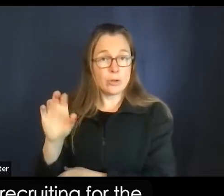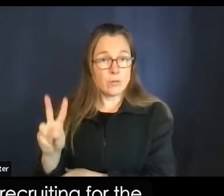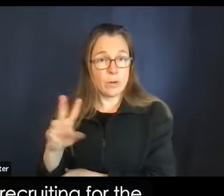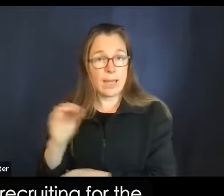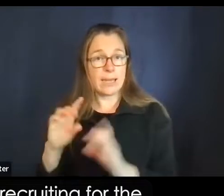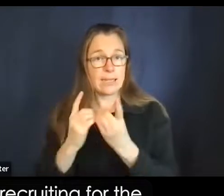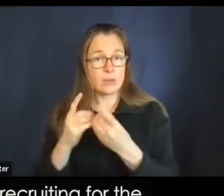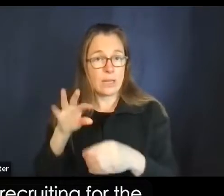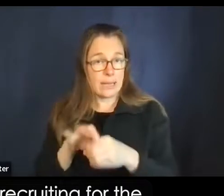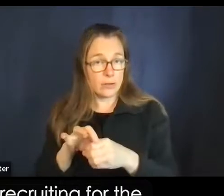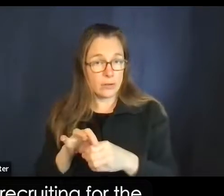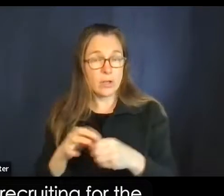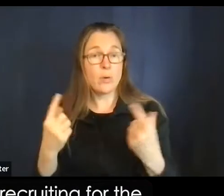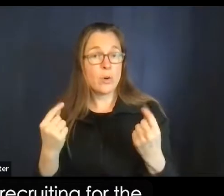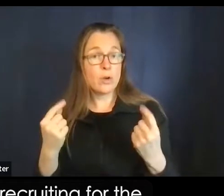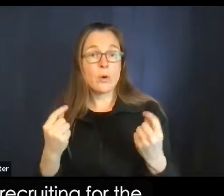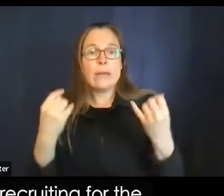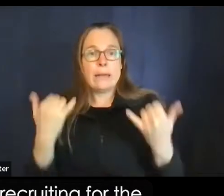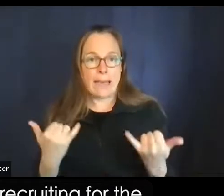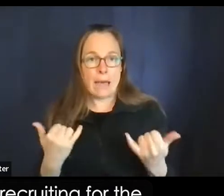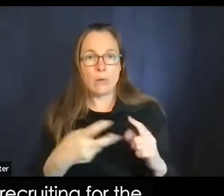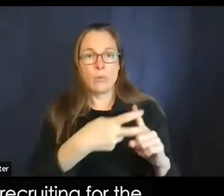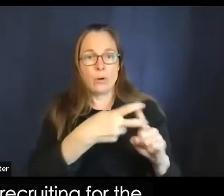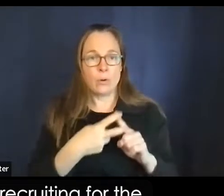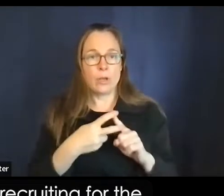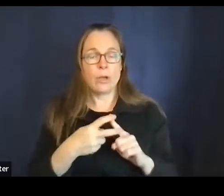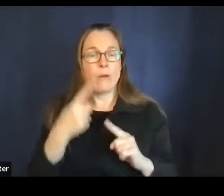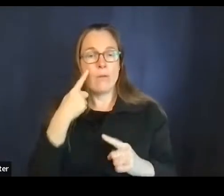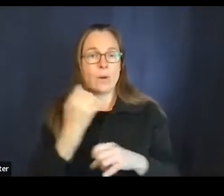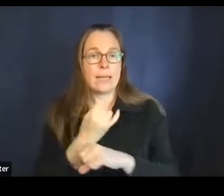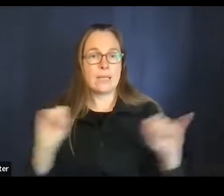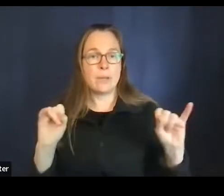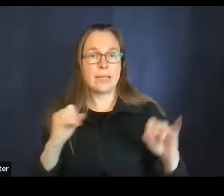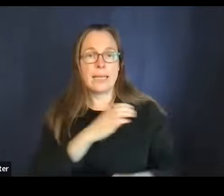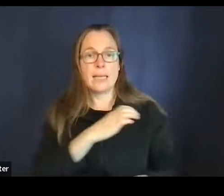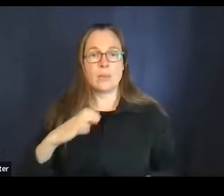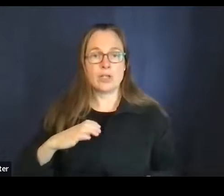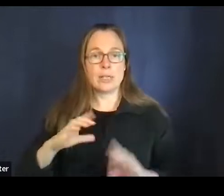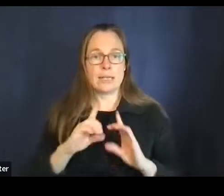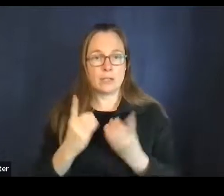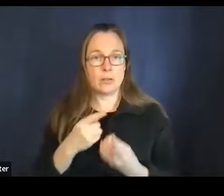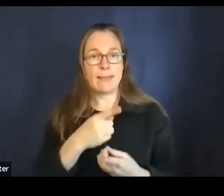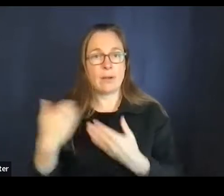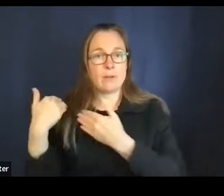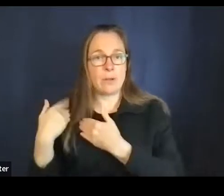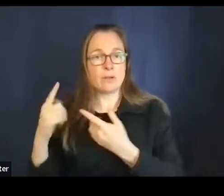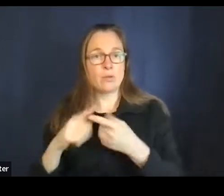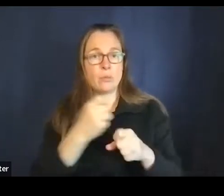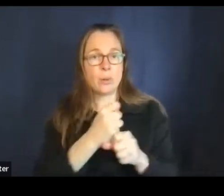We will immediately begin recruiting for the Independent District Commission who will be responsible for preparing and adopting a district map